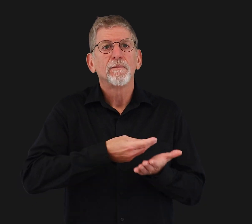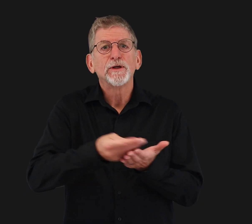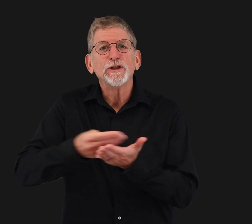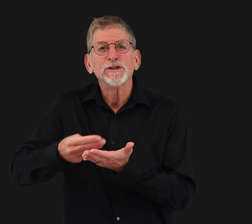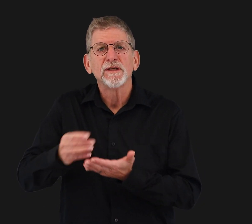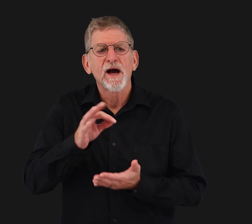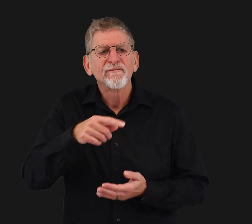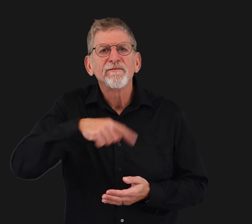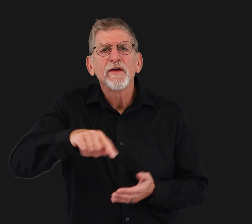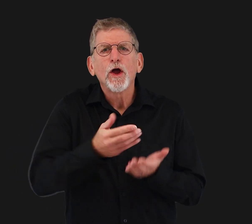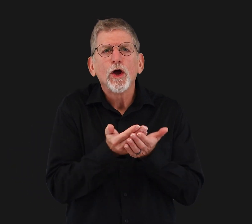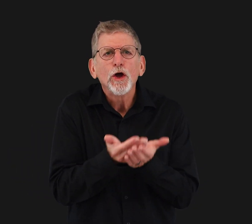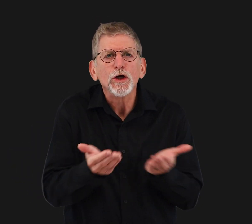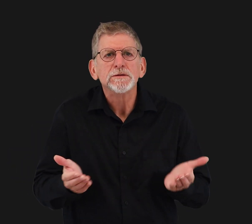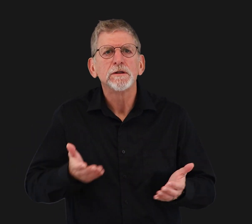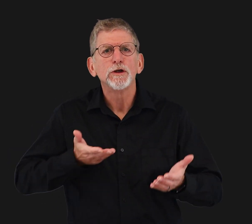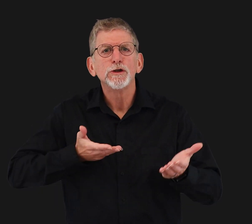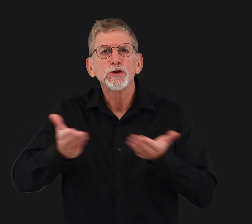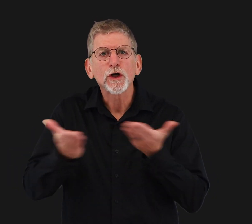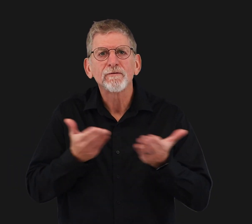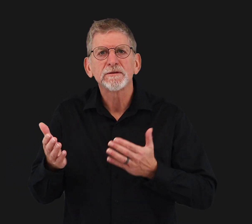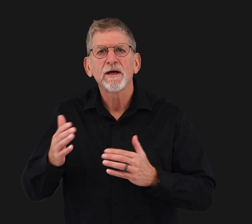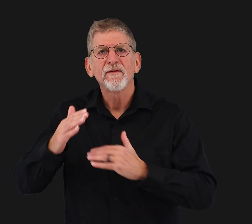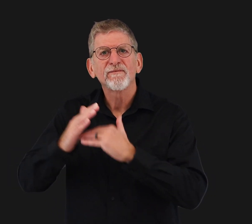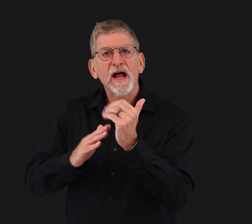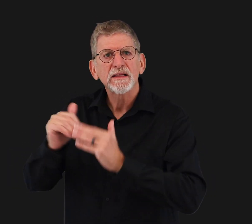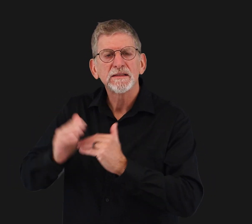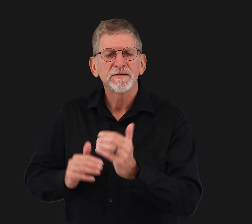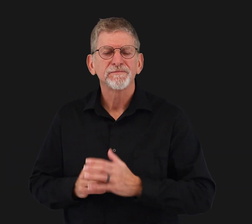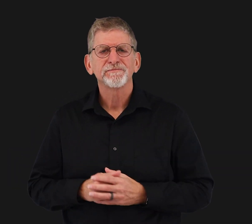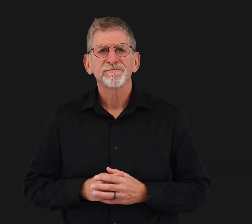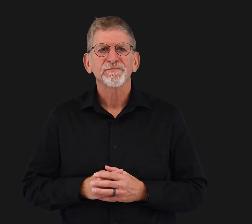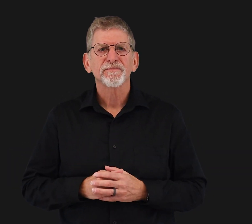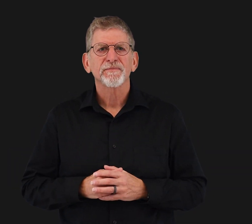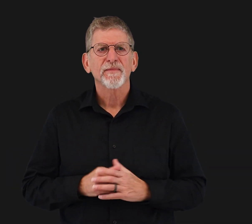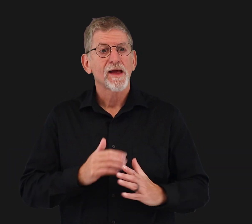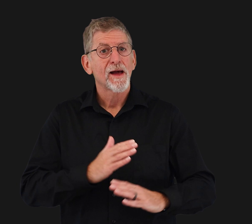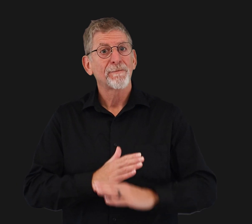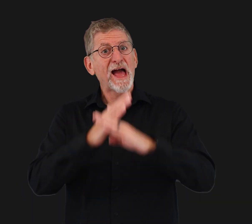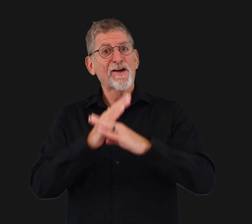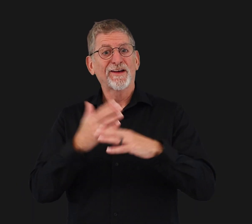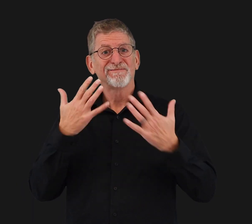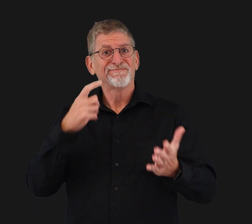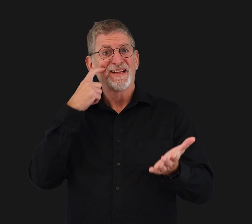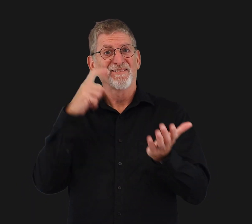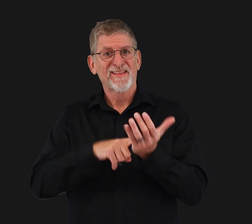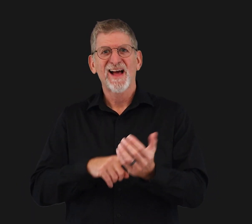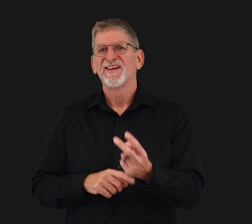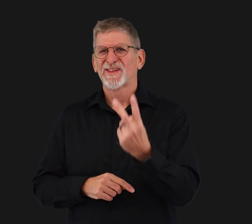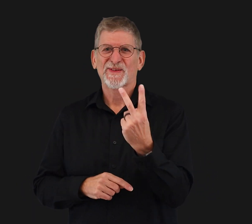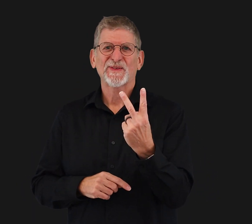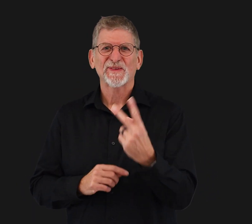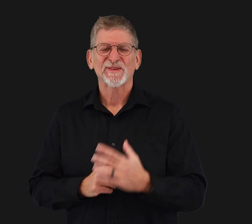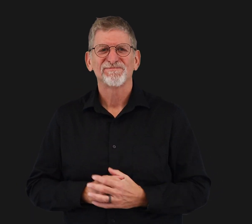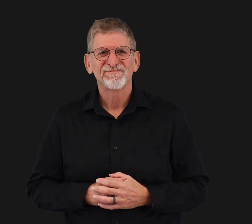Procurement of goods, services and facilities Barriers we identified: